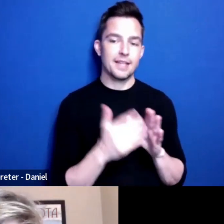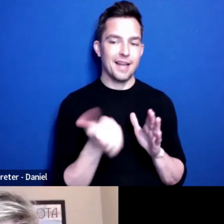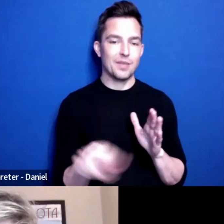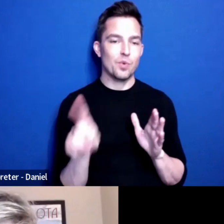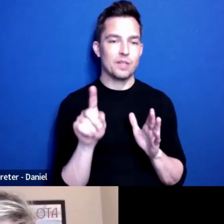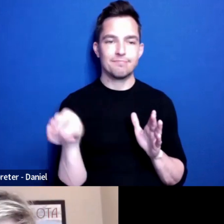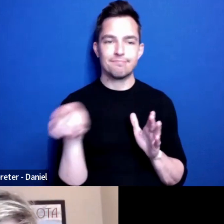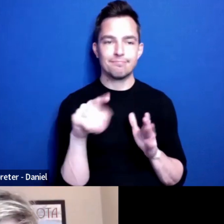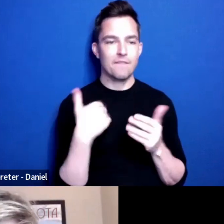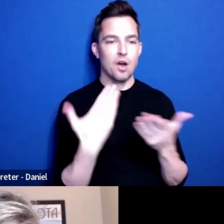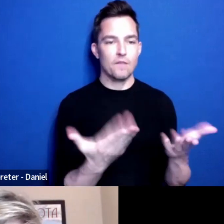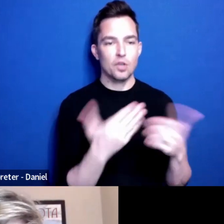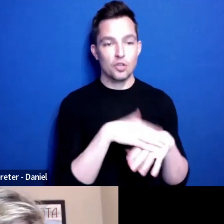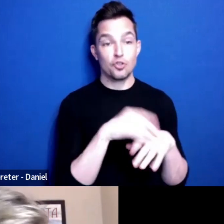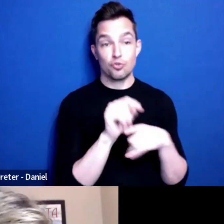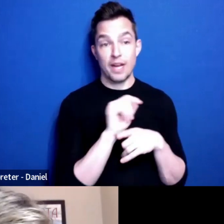offers on training share,